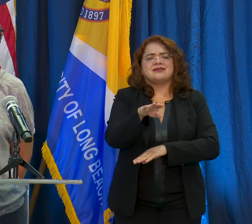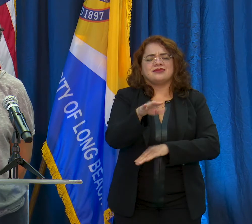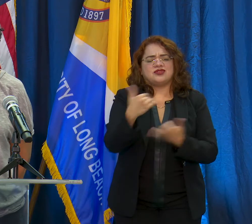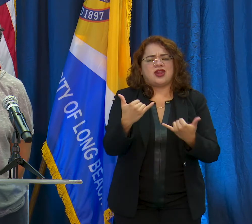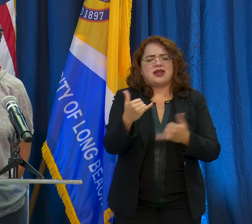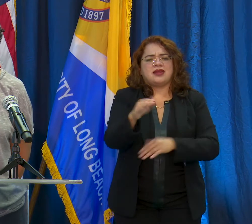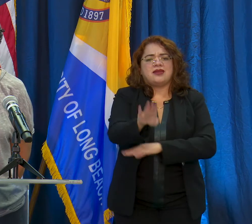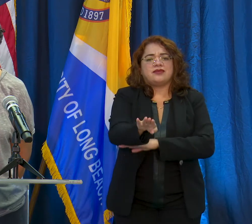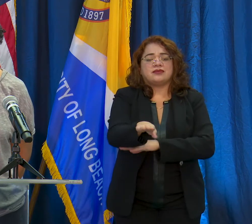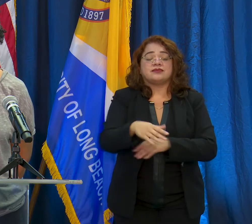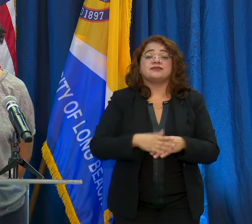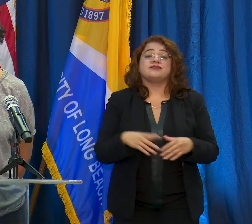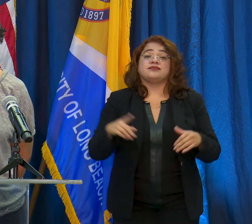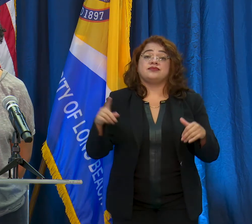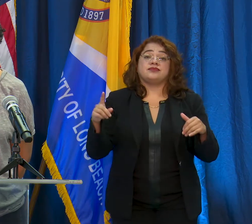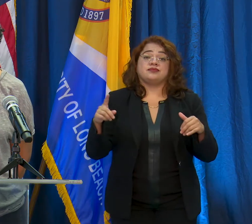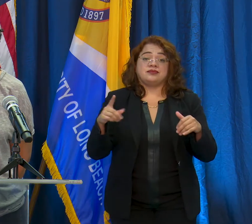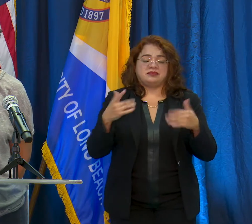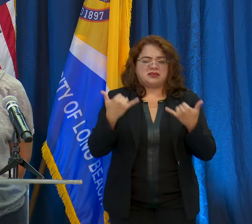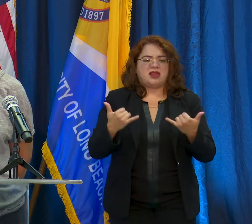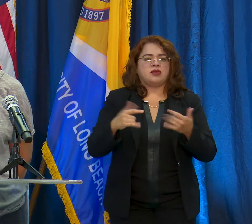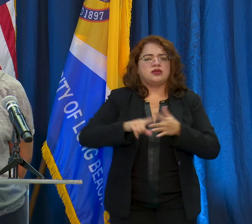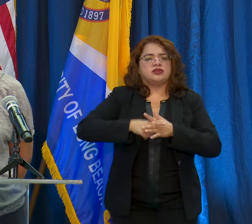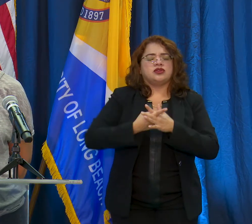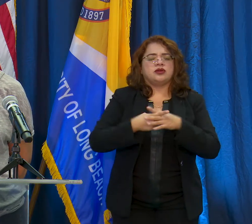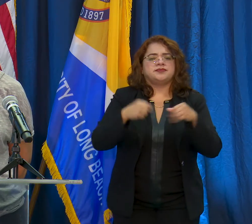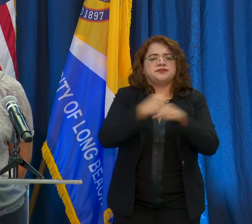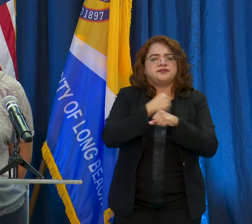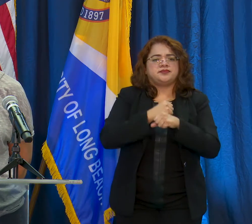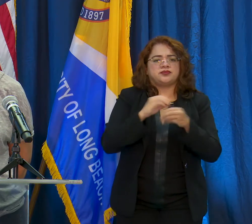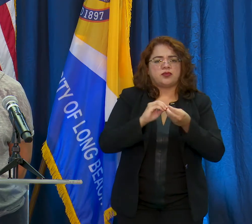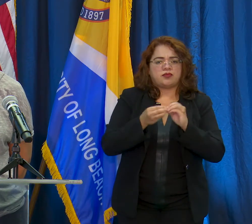First to update us on our numbers, as of today